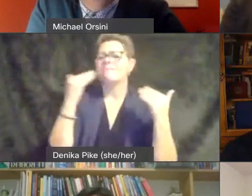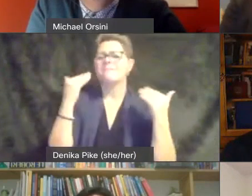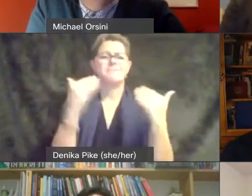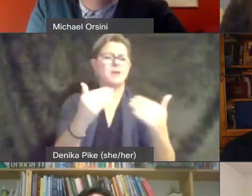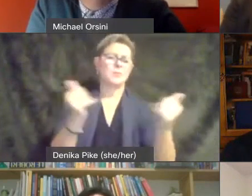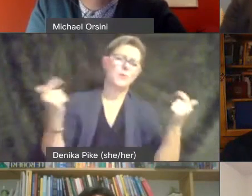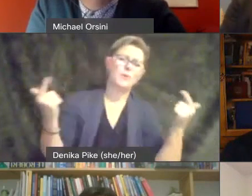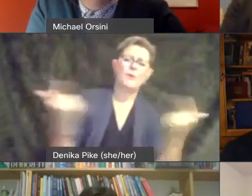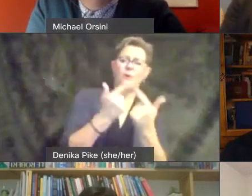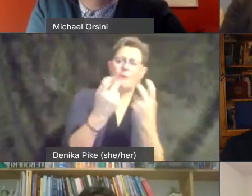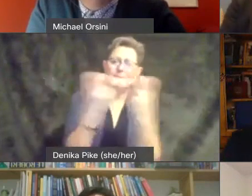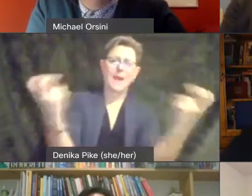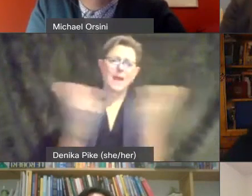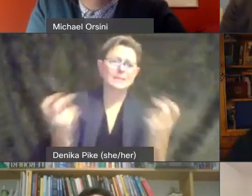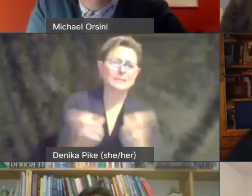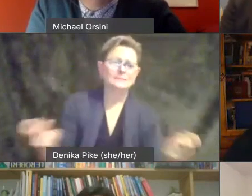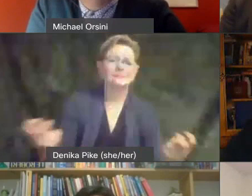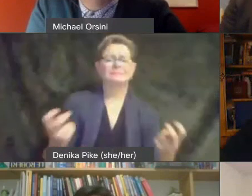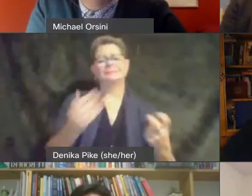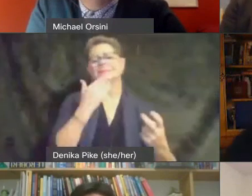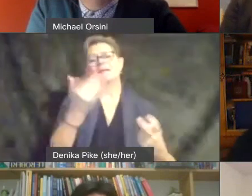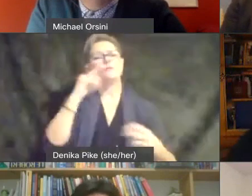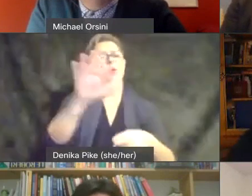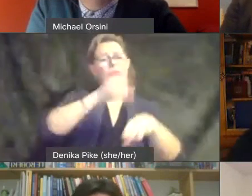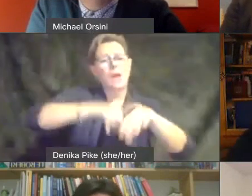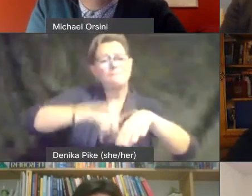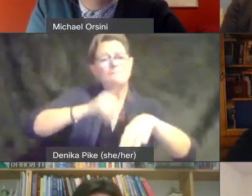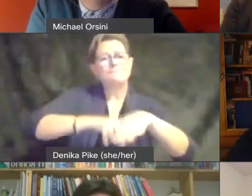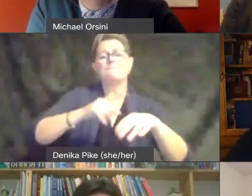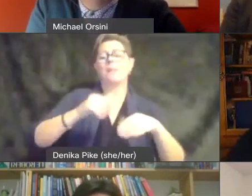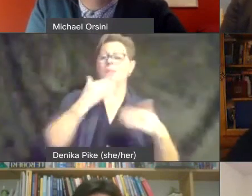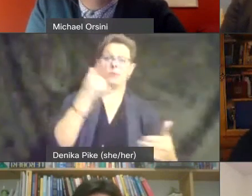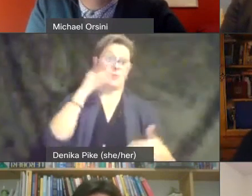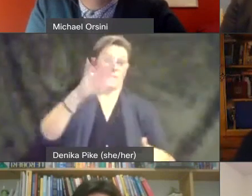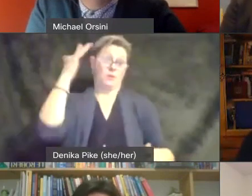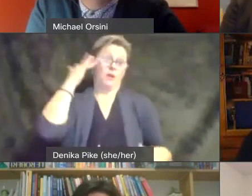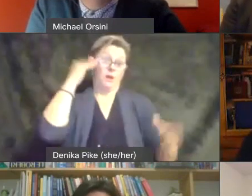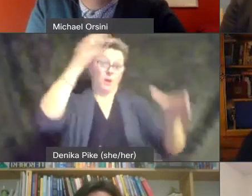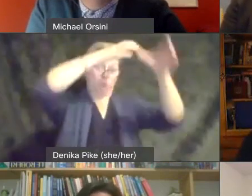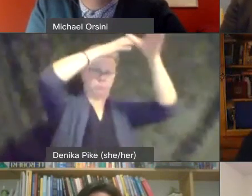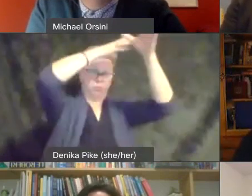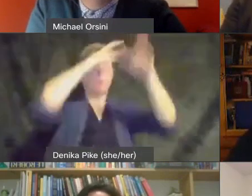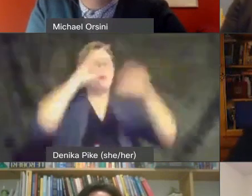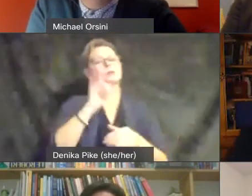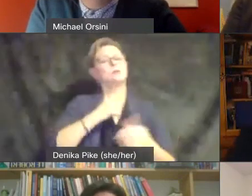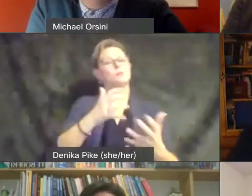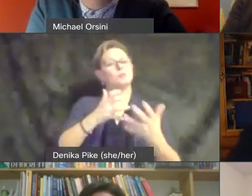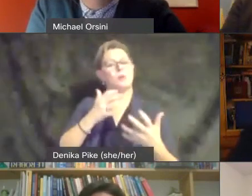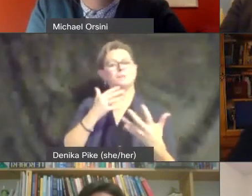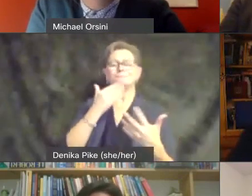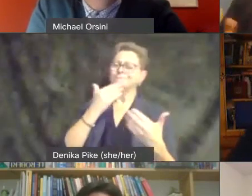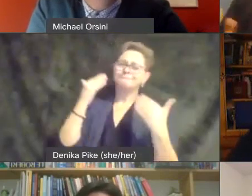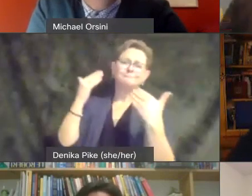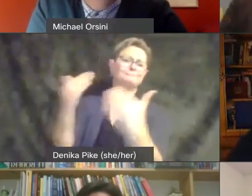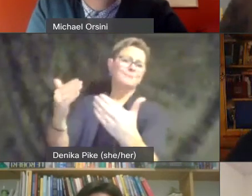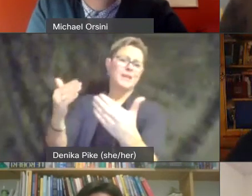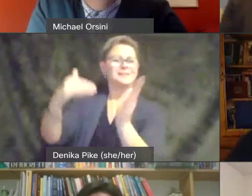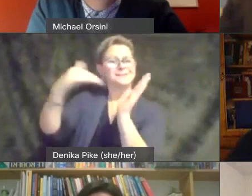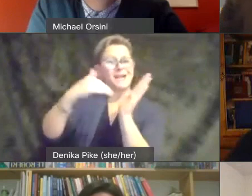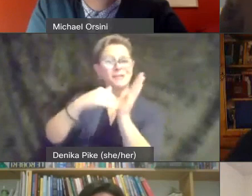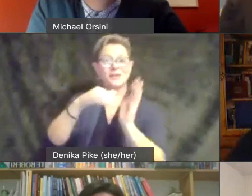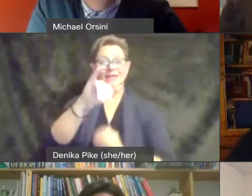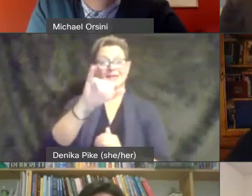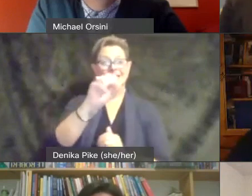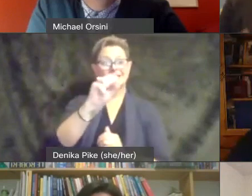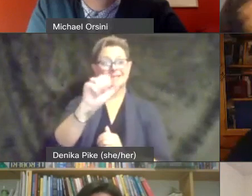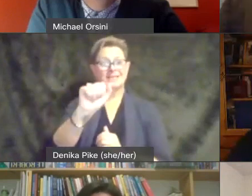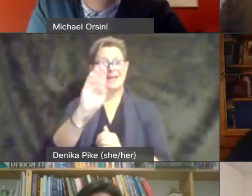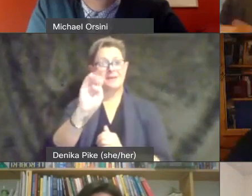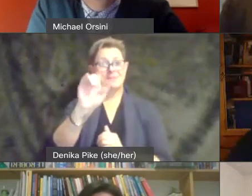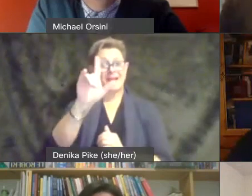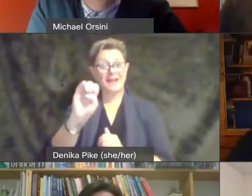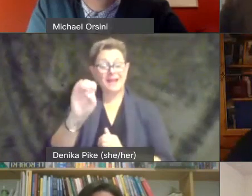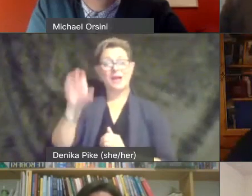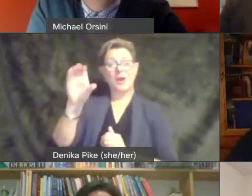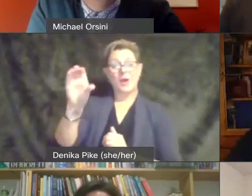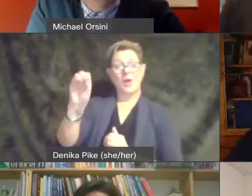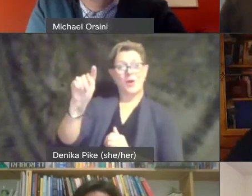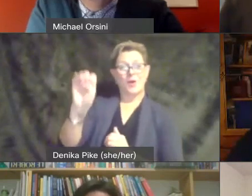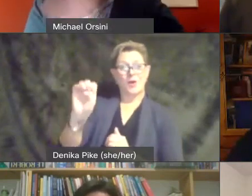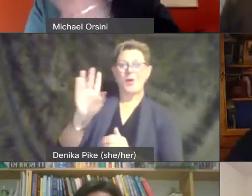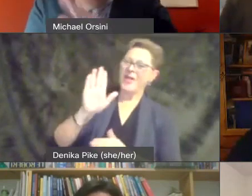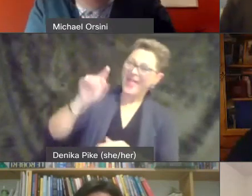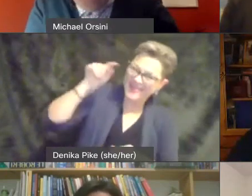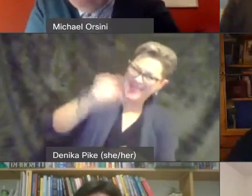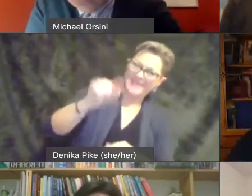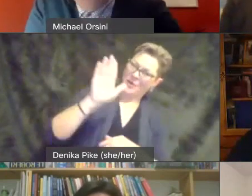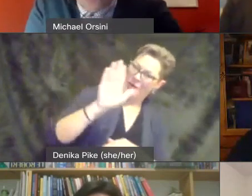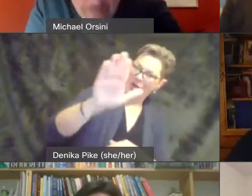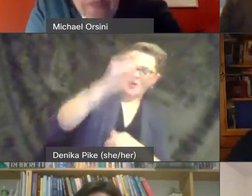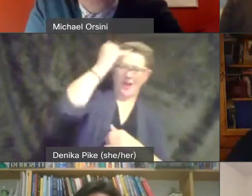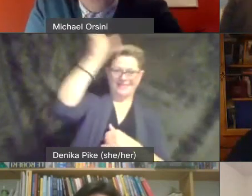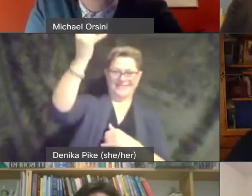Our panelists for being so generous with your time, and also with your knowledge as well. And I also like to take this time to also think Dr Isabelle Cote who's responsible for bringing us all together tonight. So thank you very much as well. Isabel.